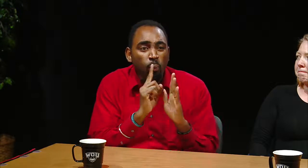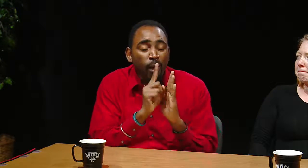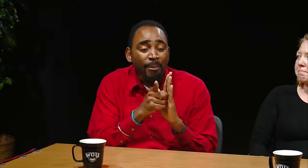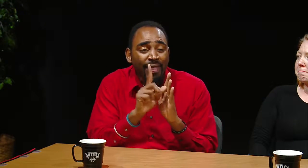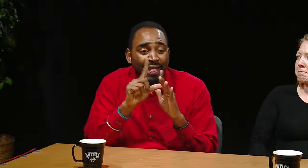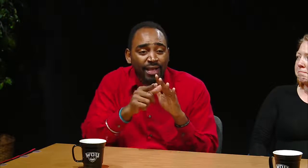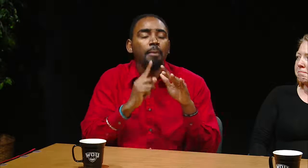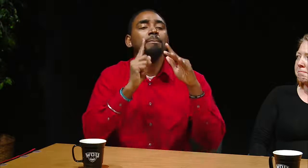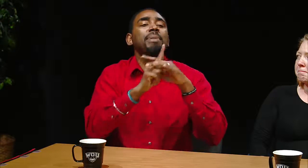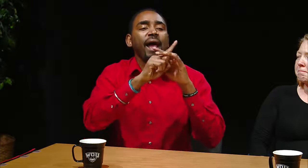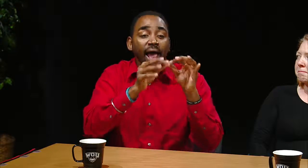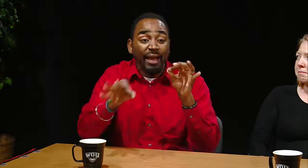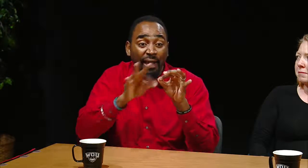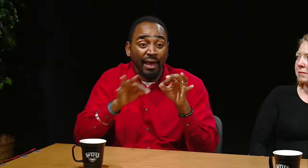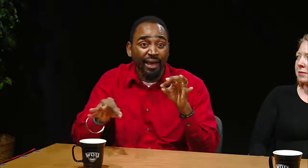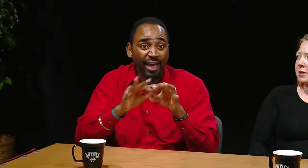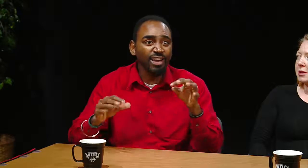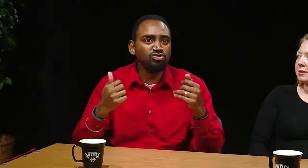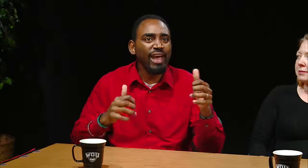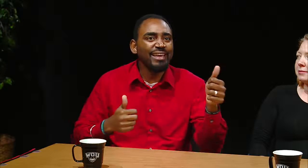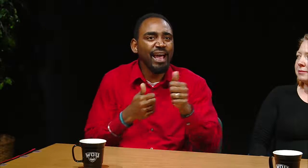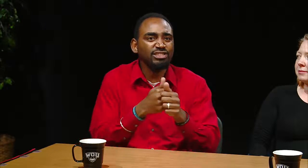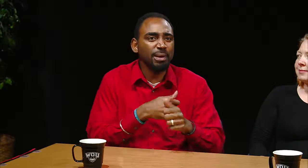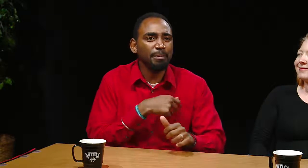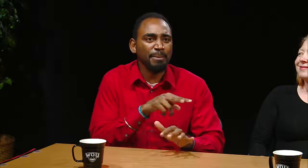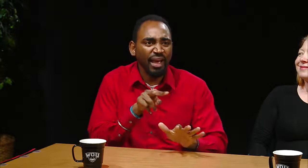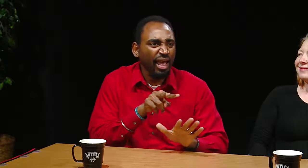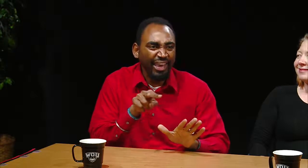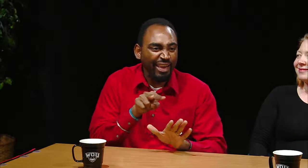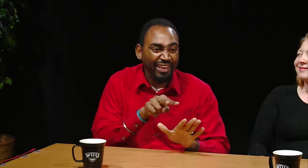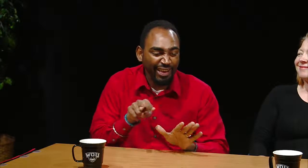made mistakes in the beginning, for sure, and still strive